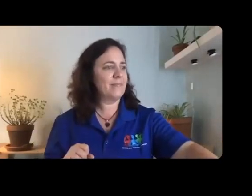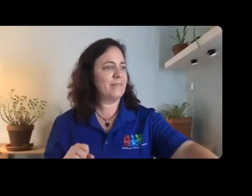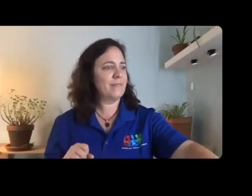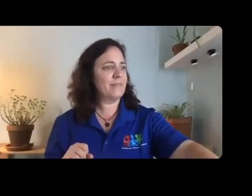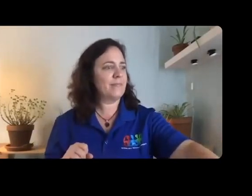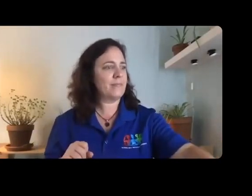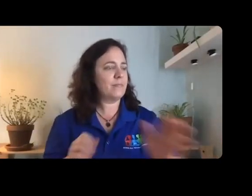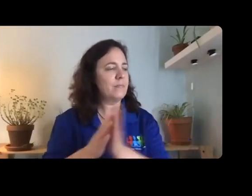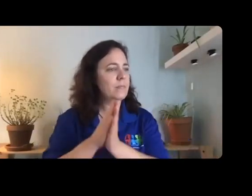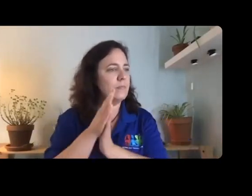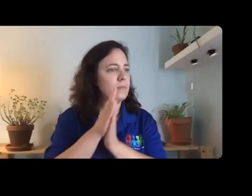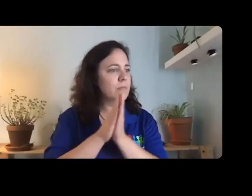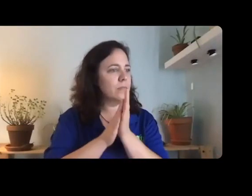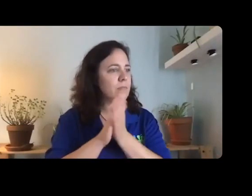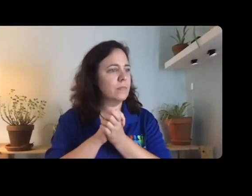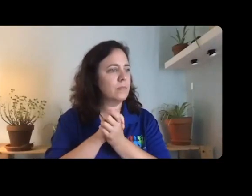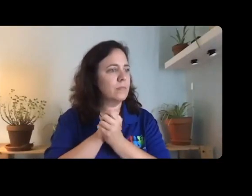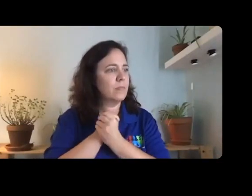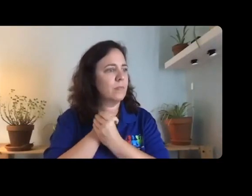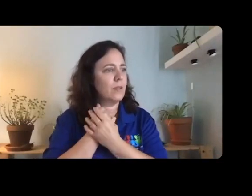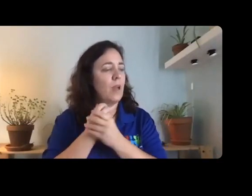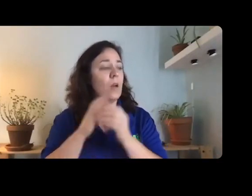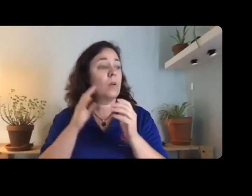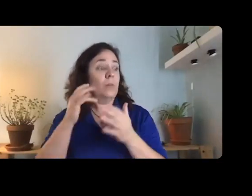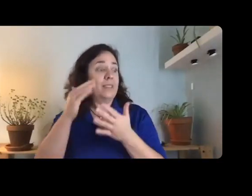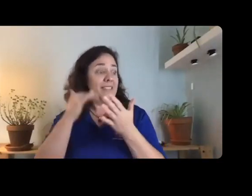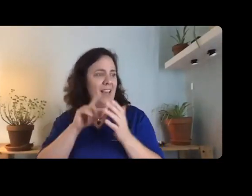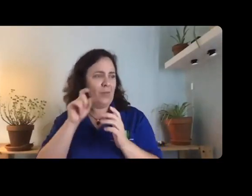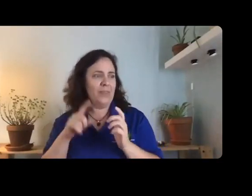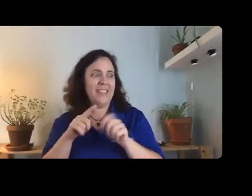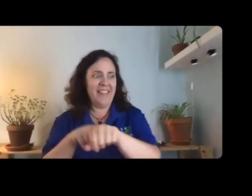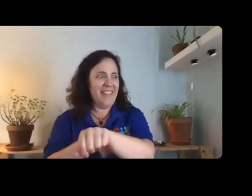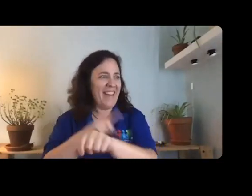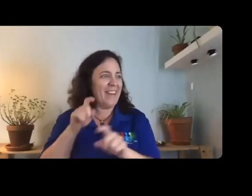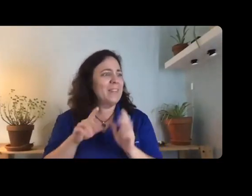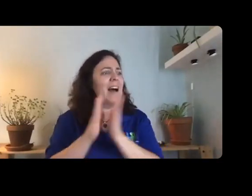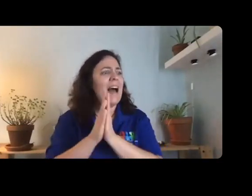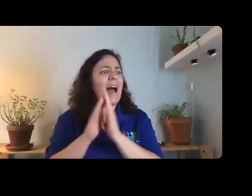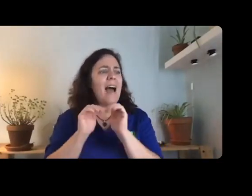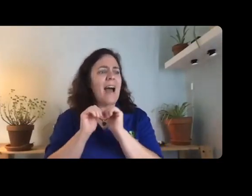> I can certainly see that.